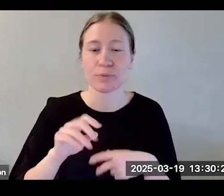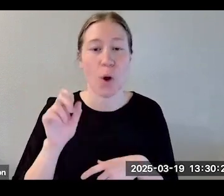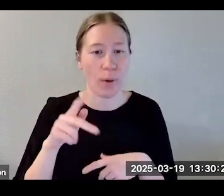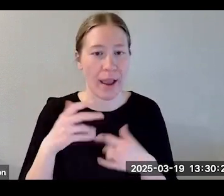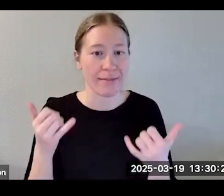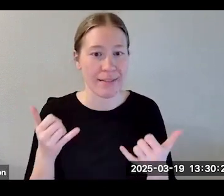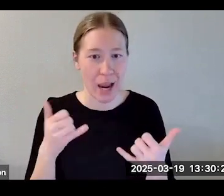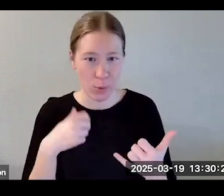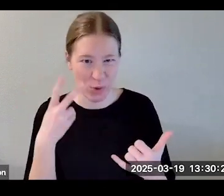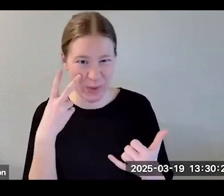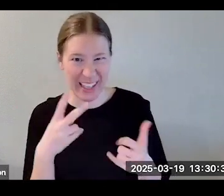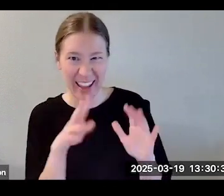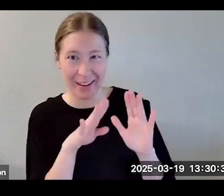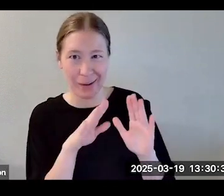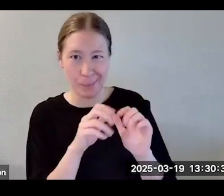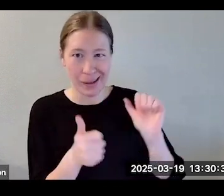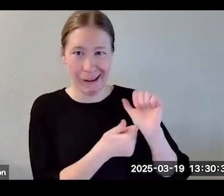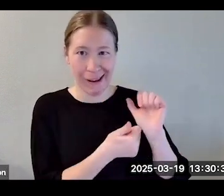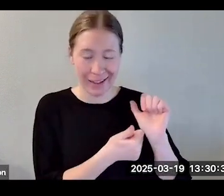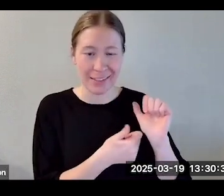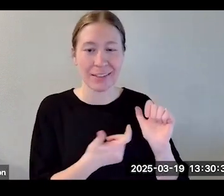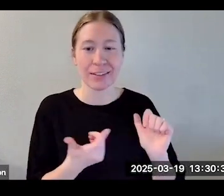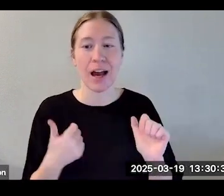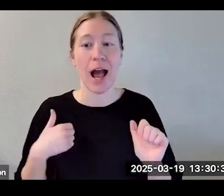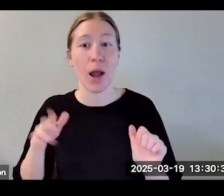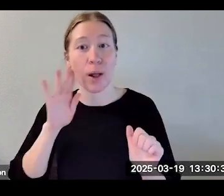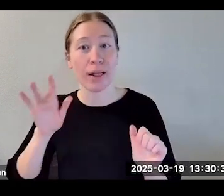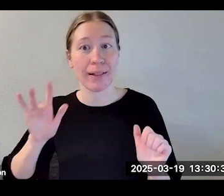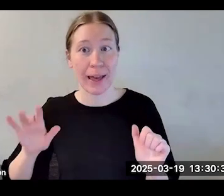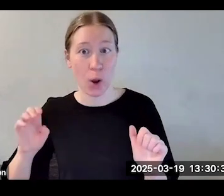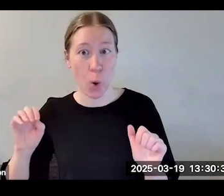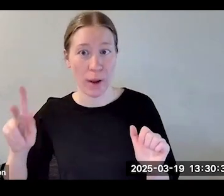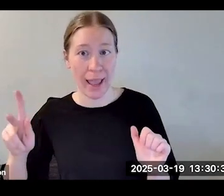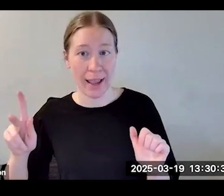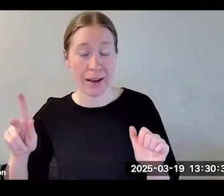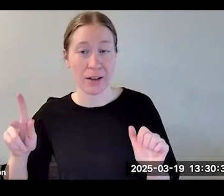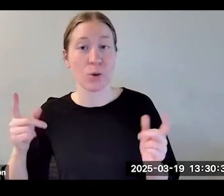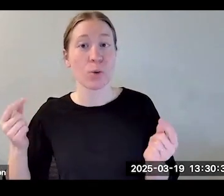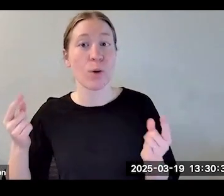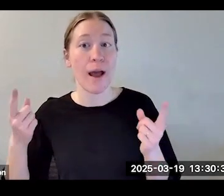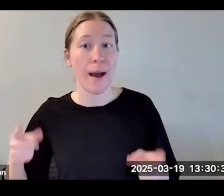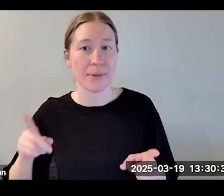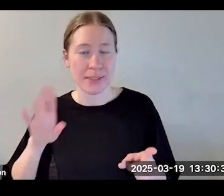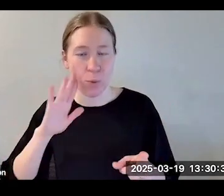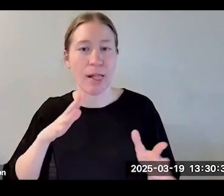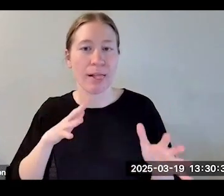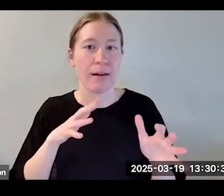in the background. When I hit OK, not only is it going to update the Scholarships heading,